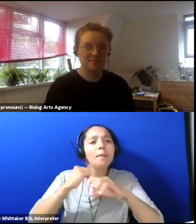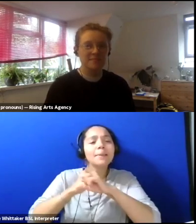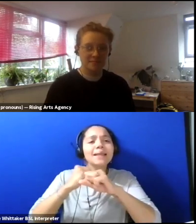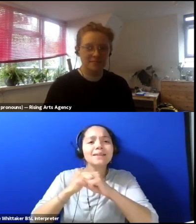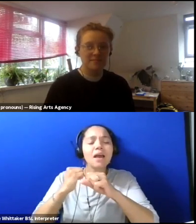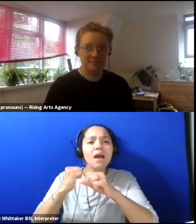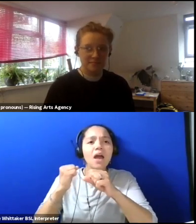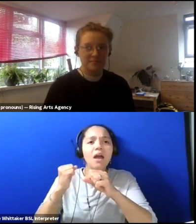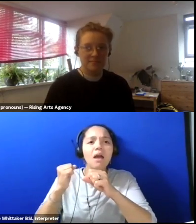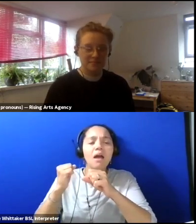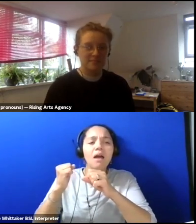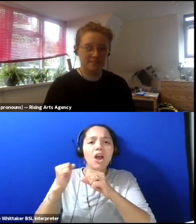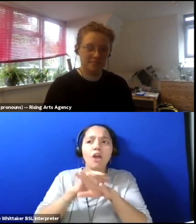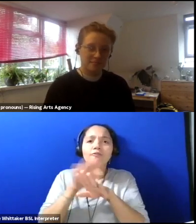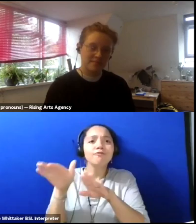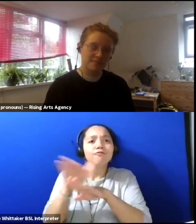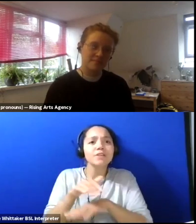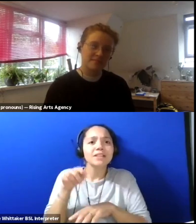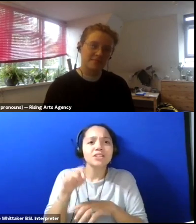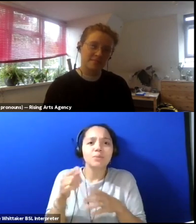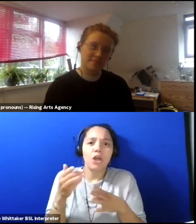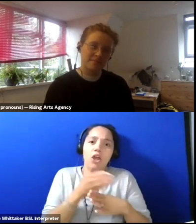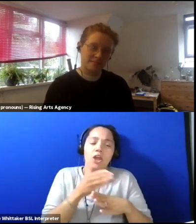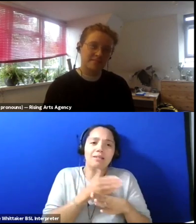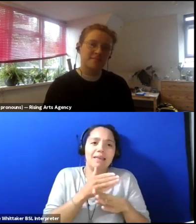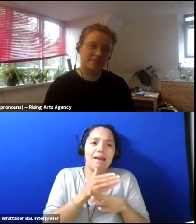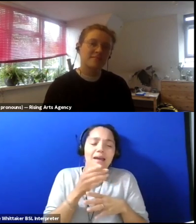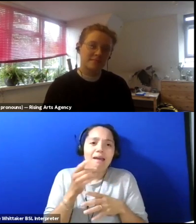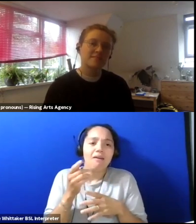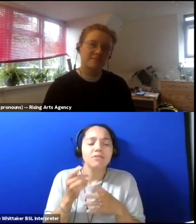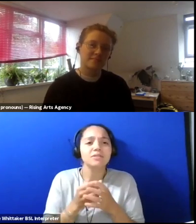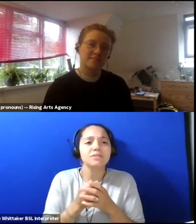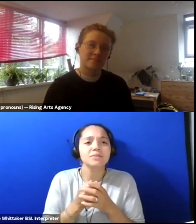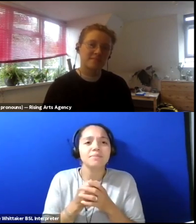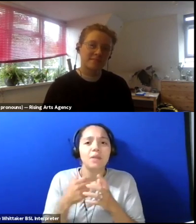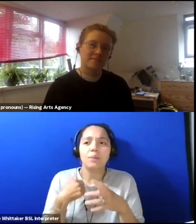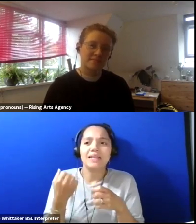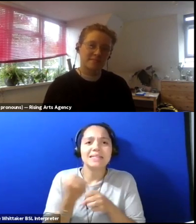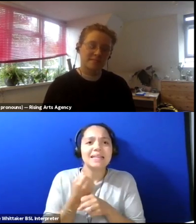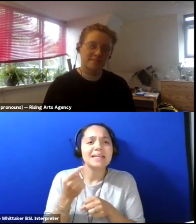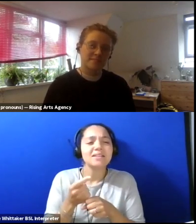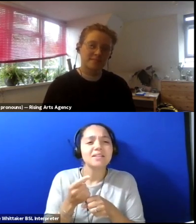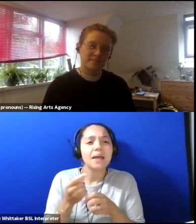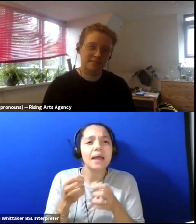was one of our early eviction resistances that we did win in BS5